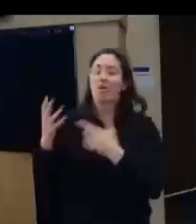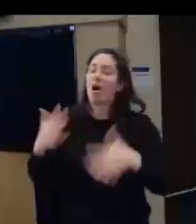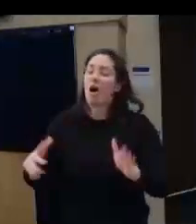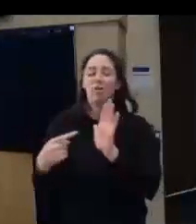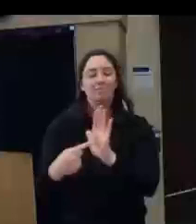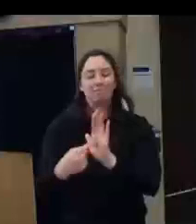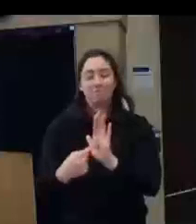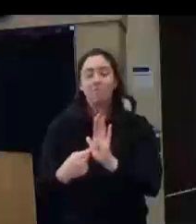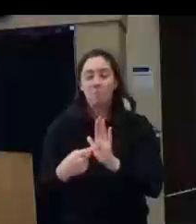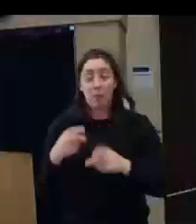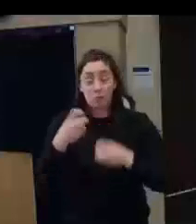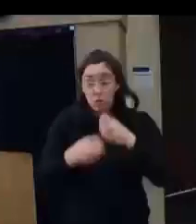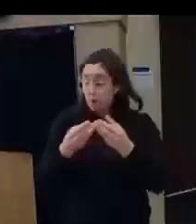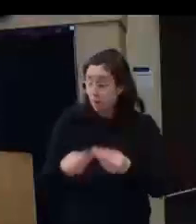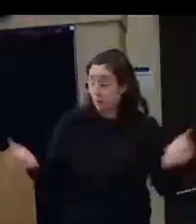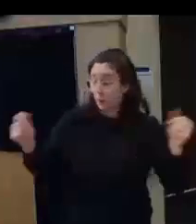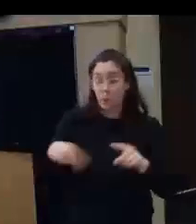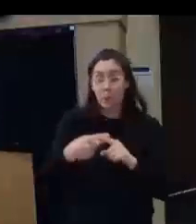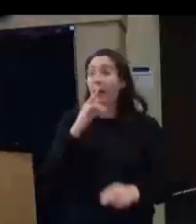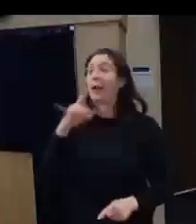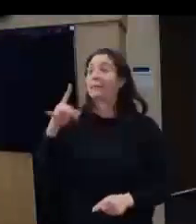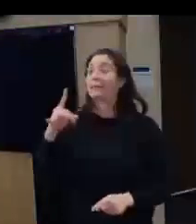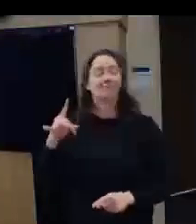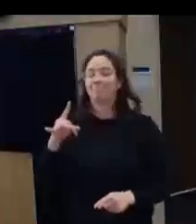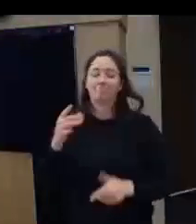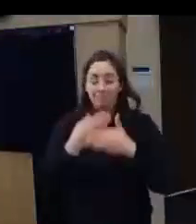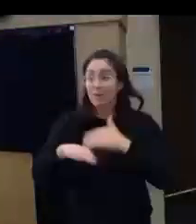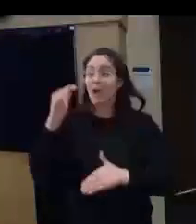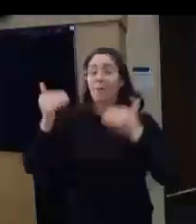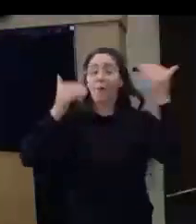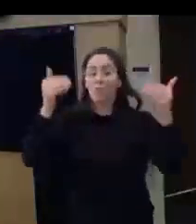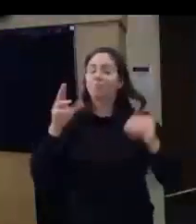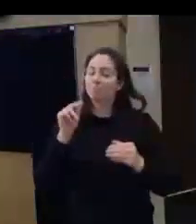say these problems do not disappear when somebody turns 18 and they enter adulthood in fact they can